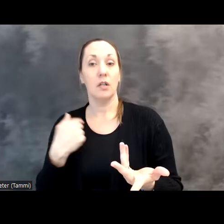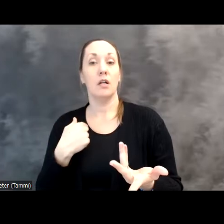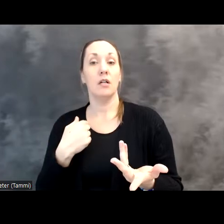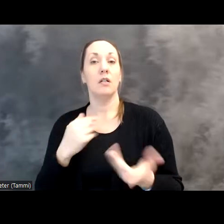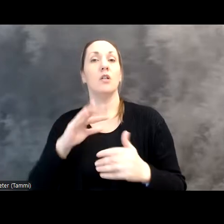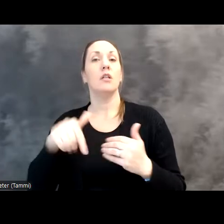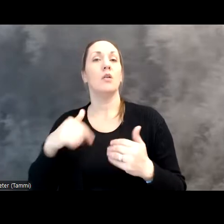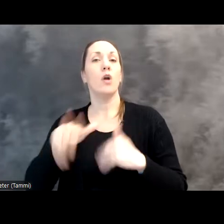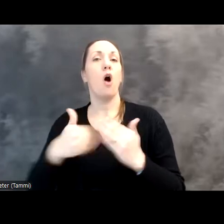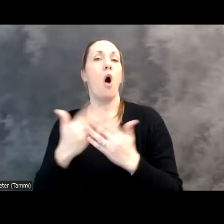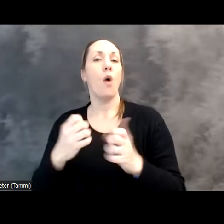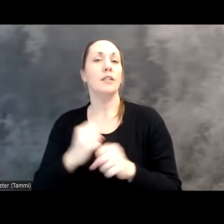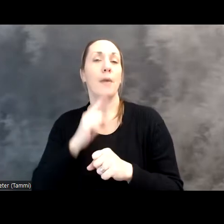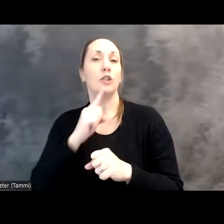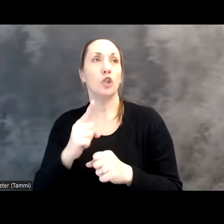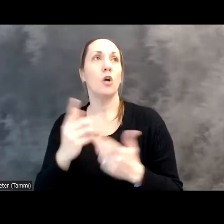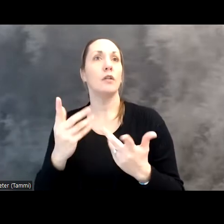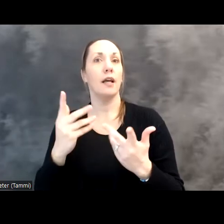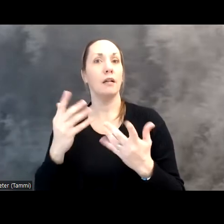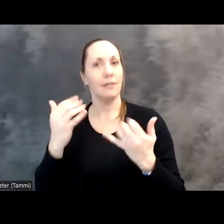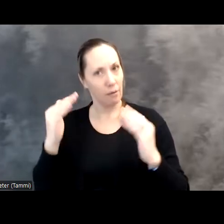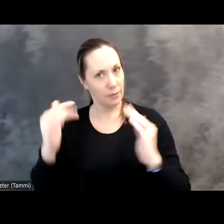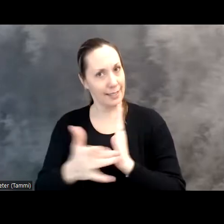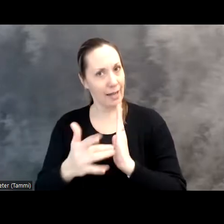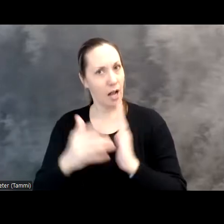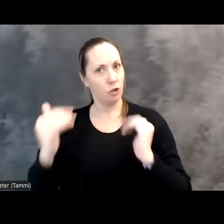discussions, the conversations, to ensure when